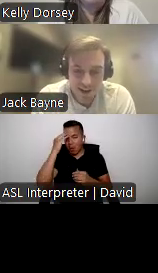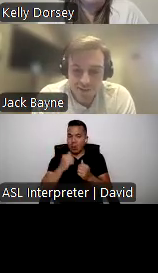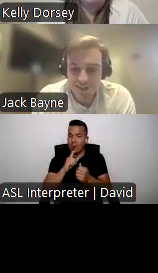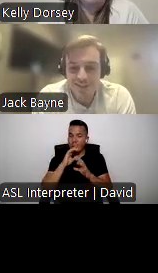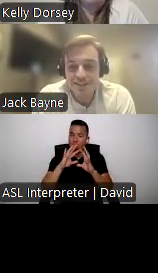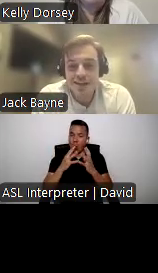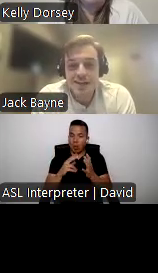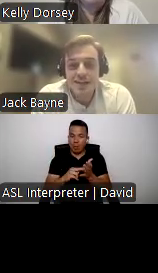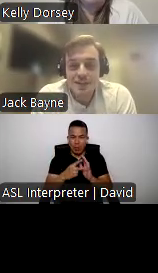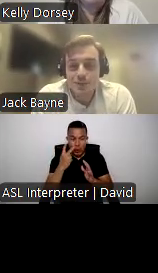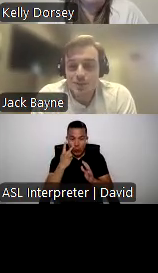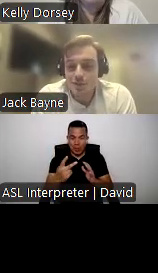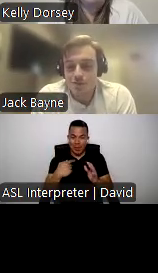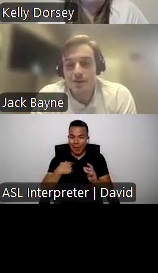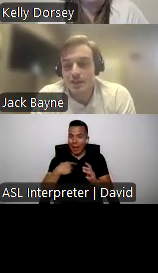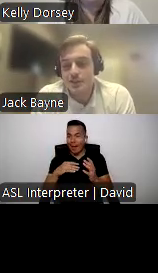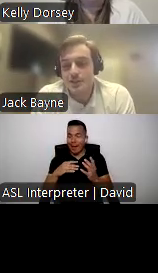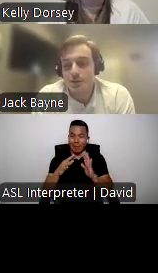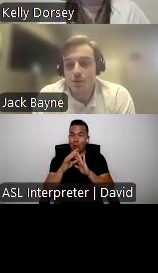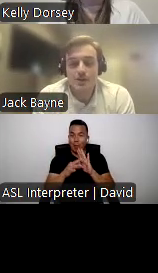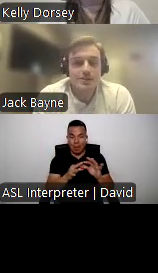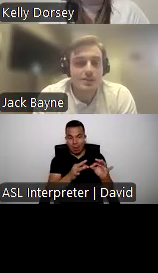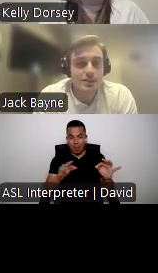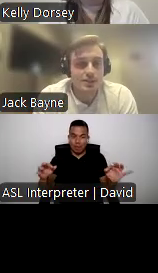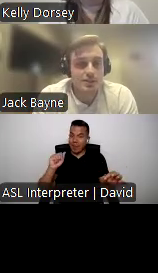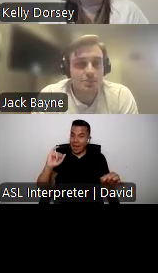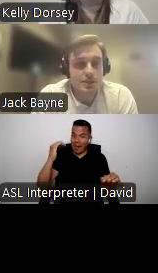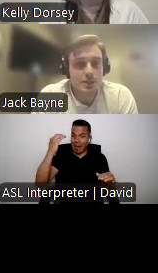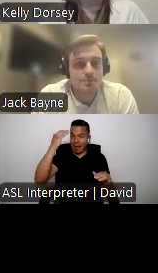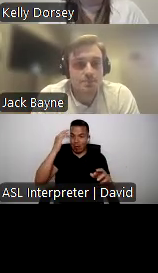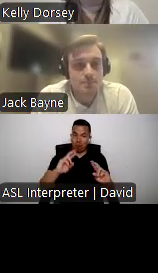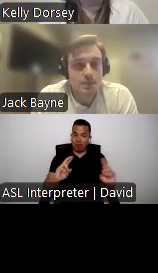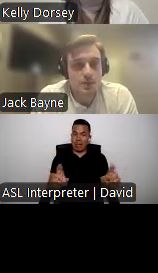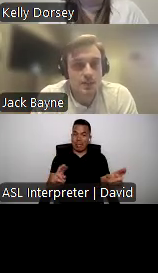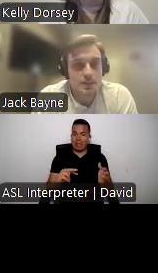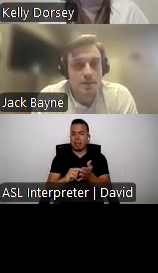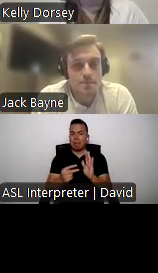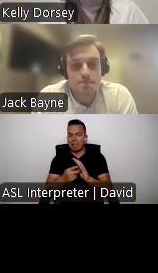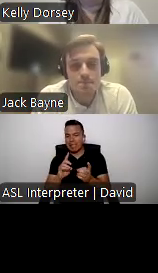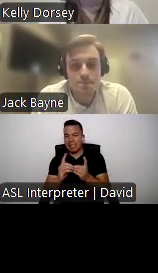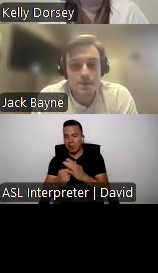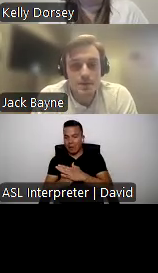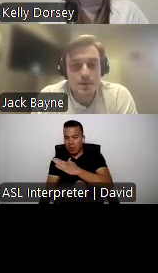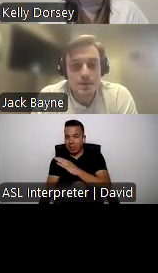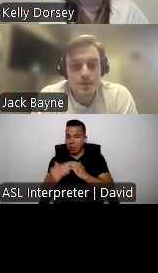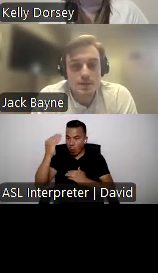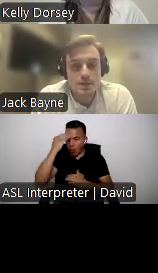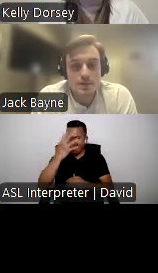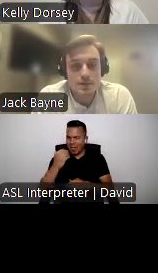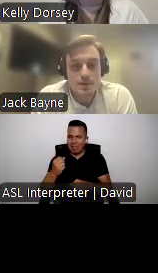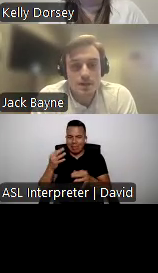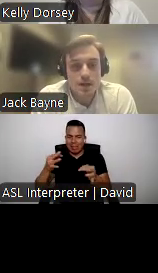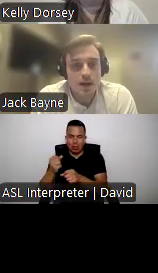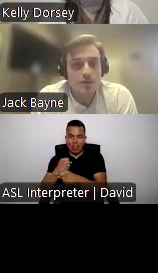AI readiness equals digital foundations, awareness, decision-making. Next slide.